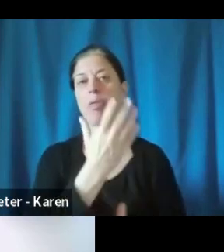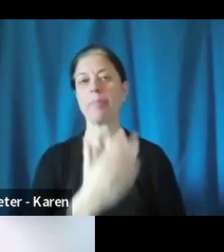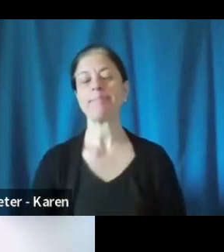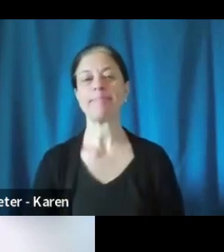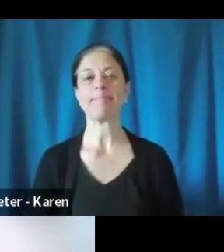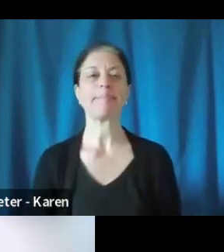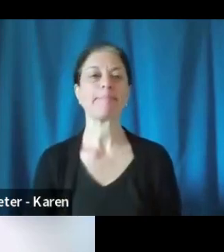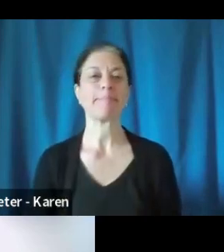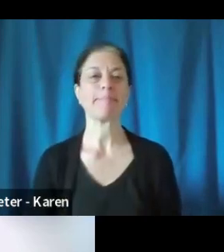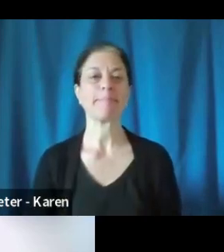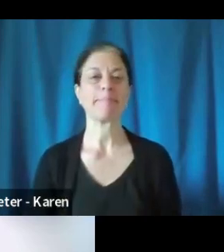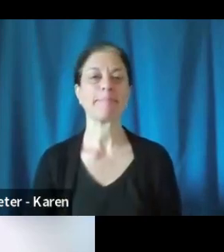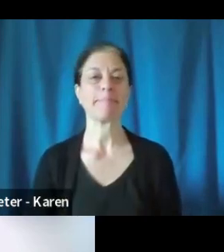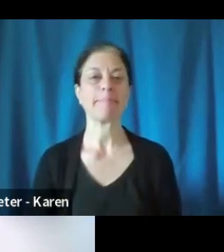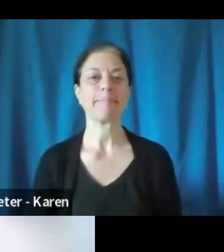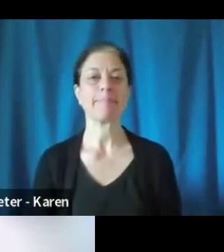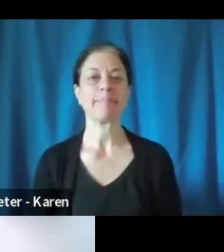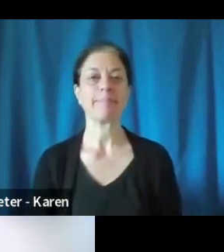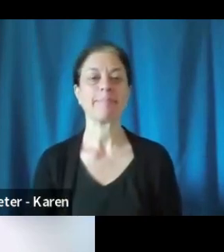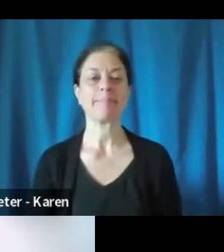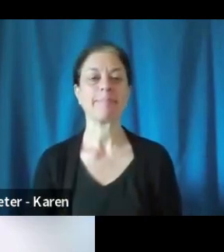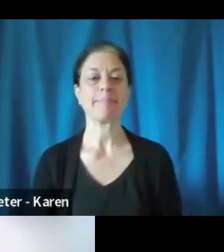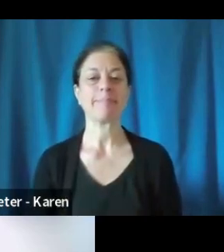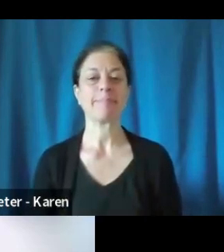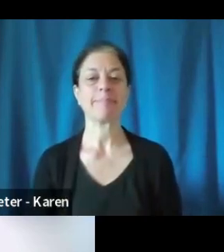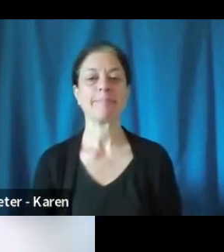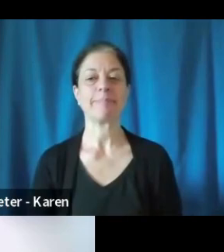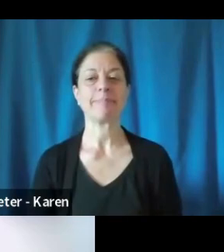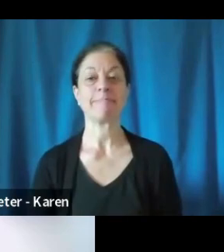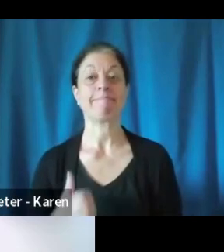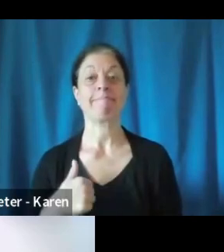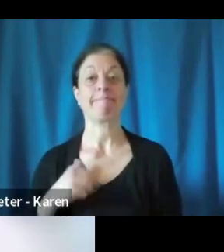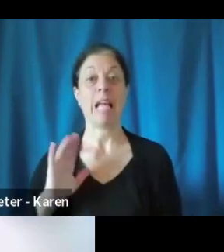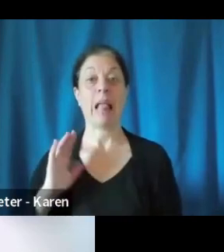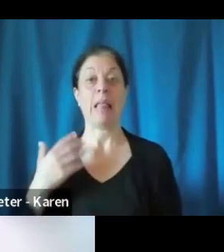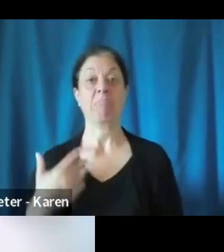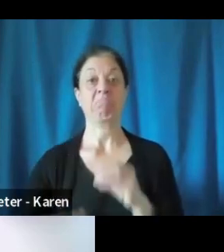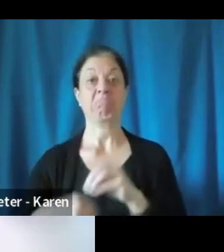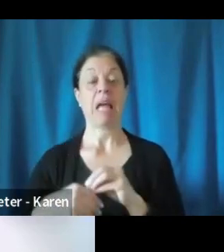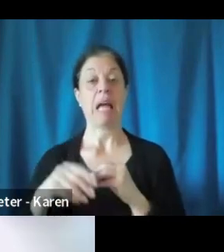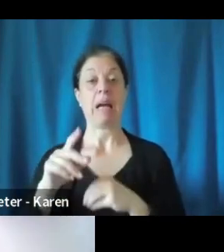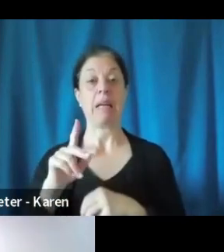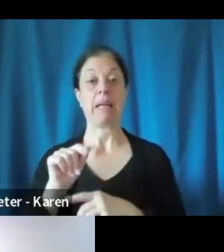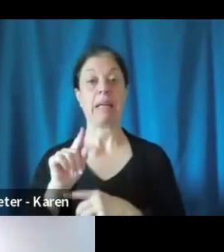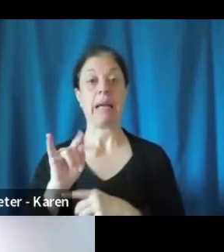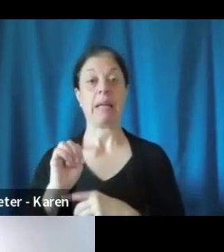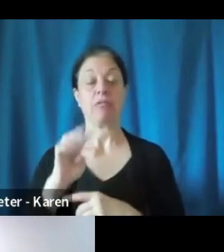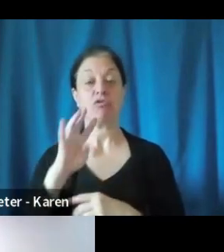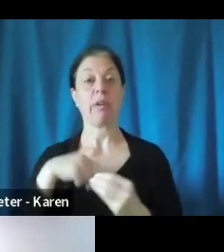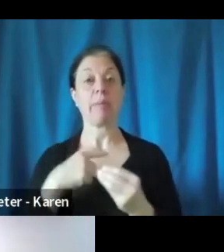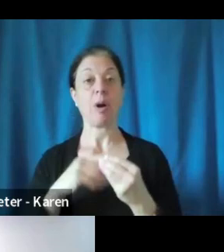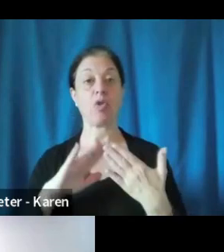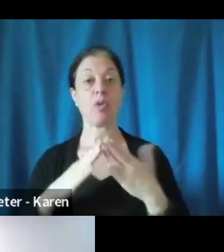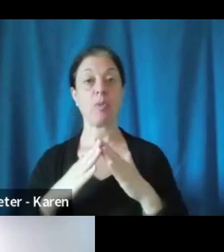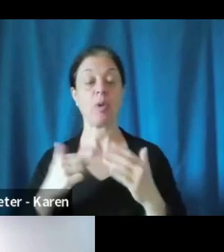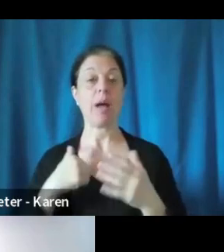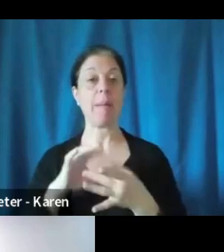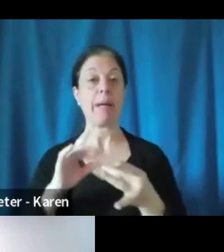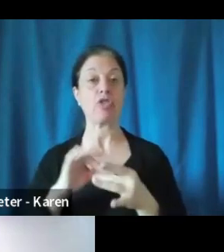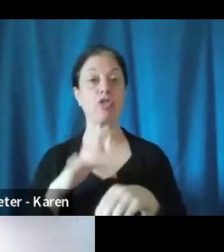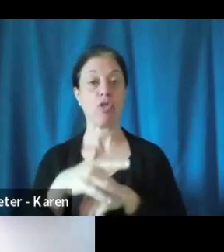your current and future economic stability and growth. I can jump in